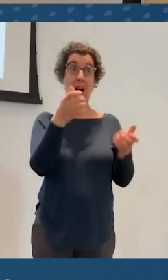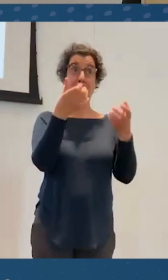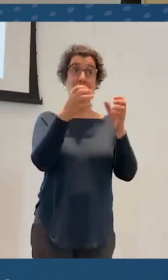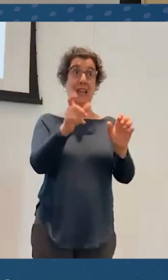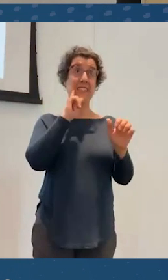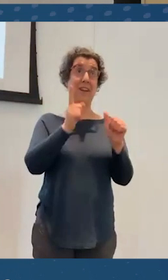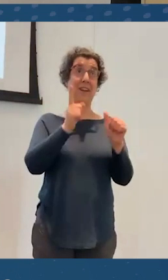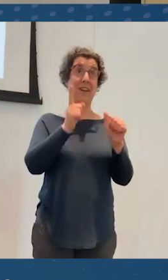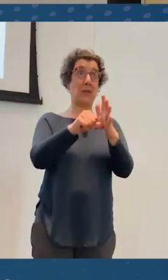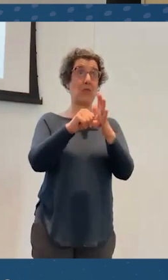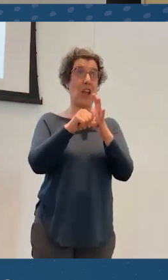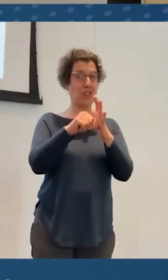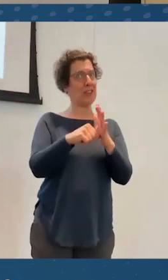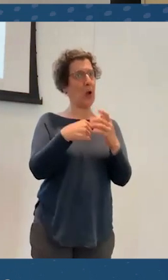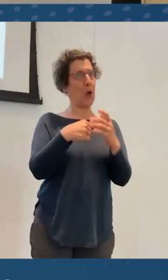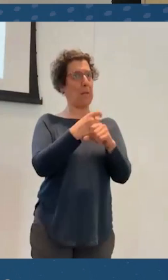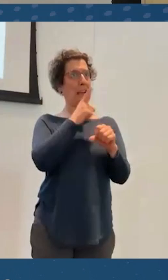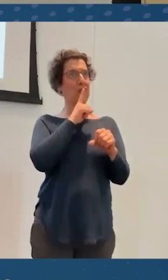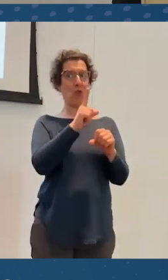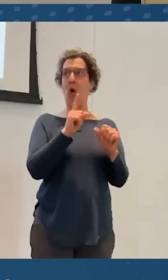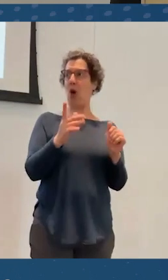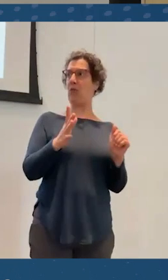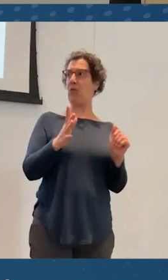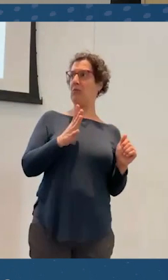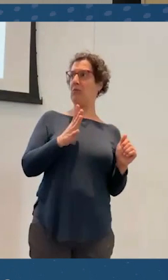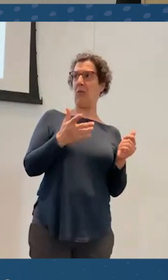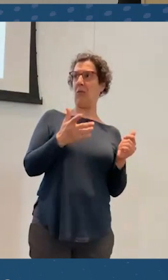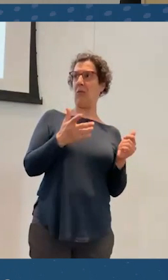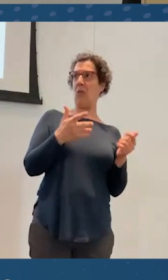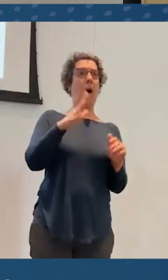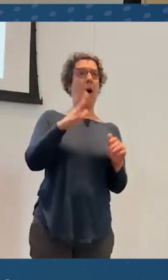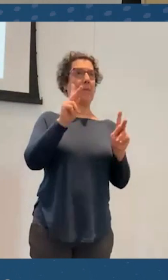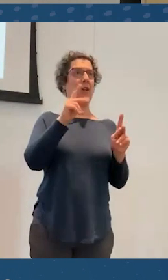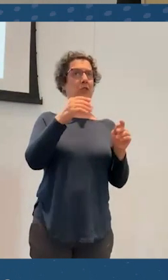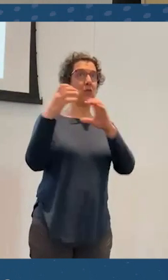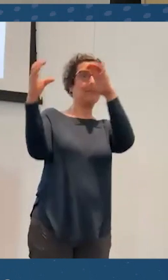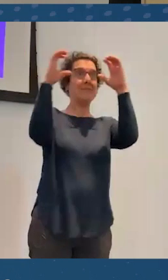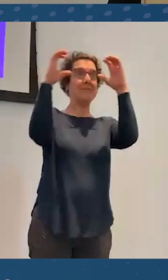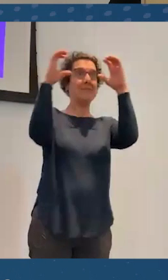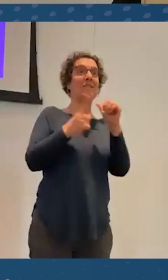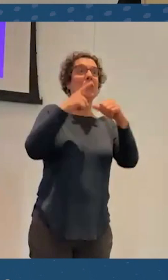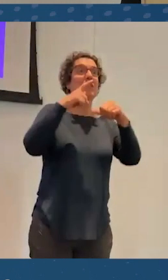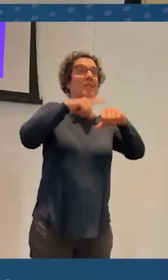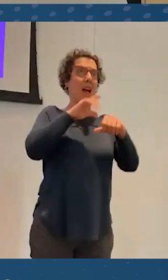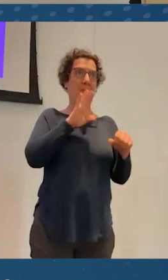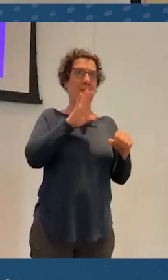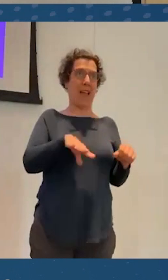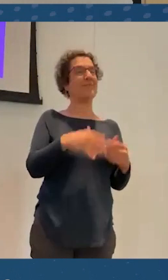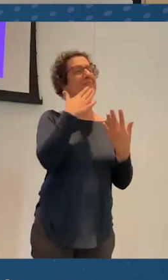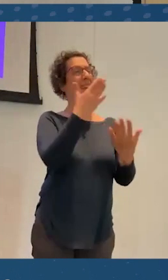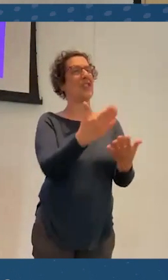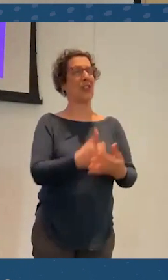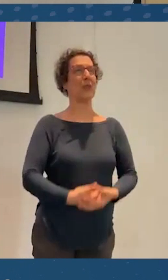so let's all make sure that it's at least not a bad experience. Thank you.